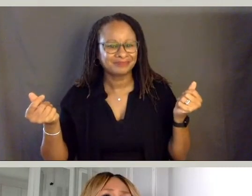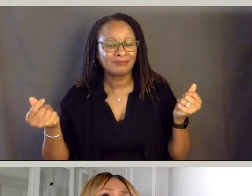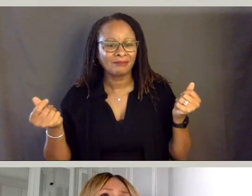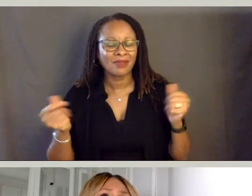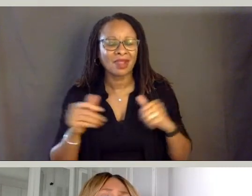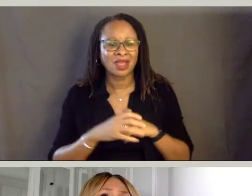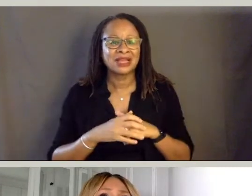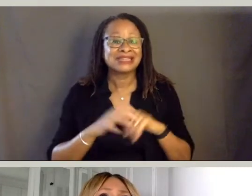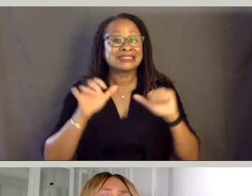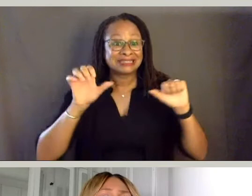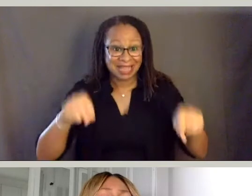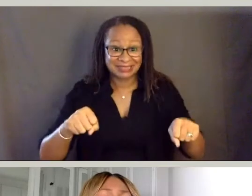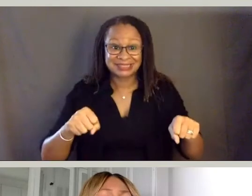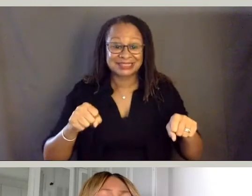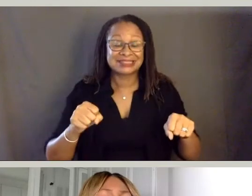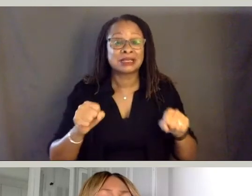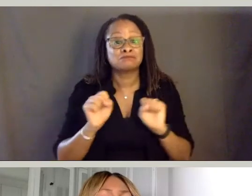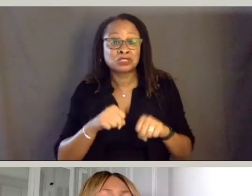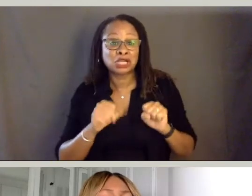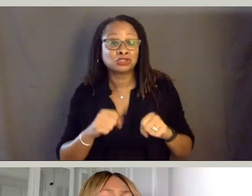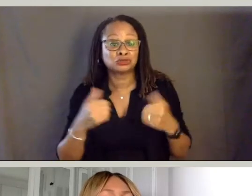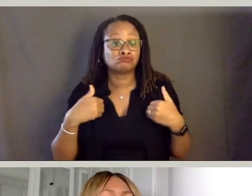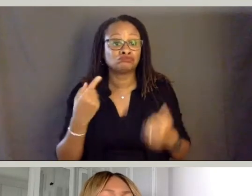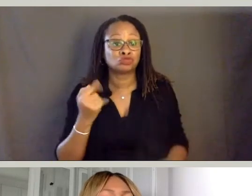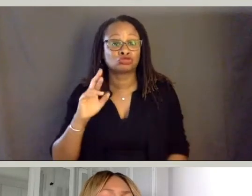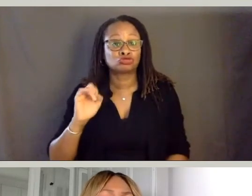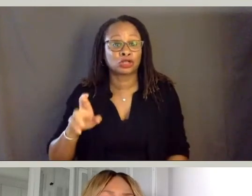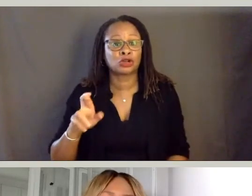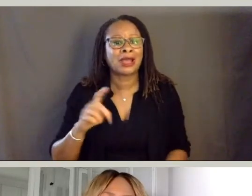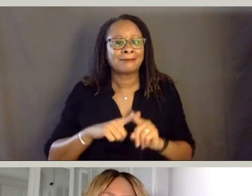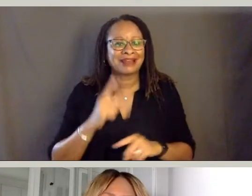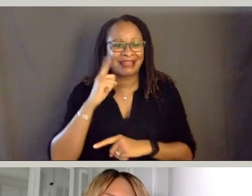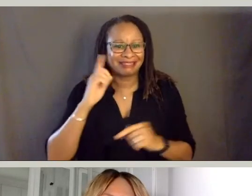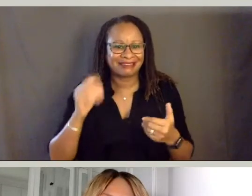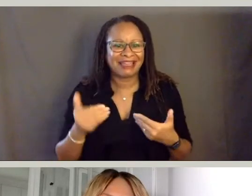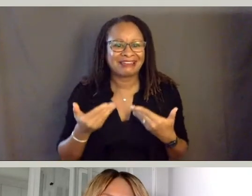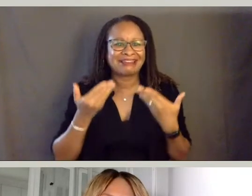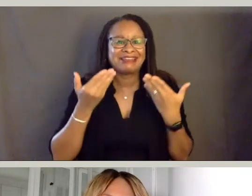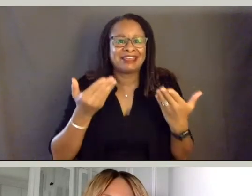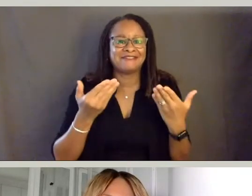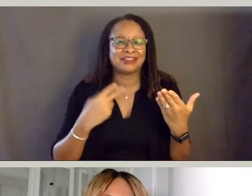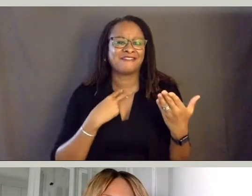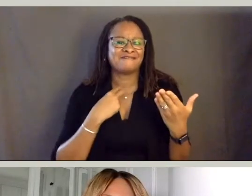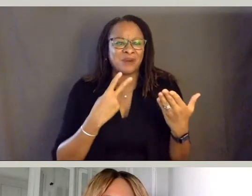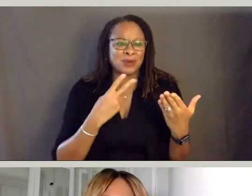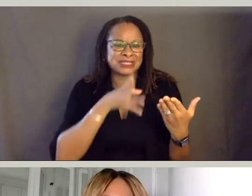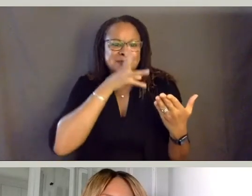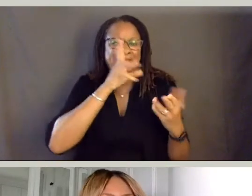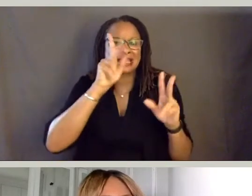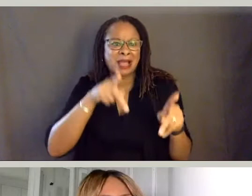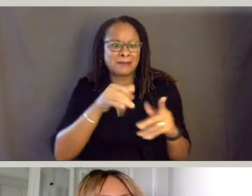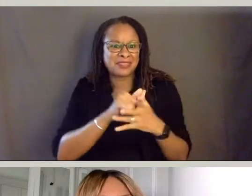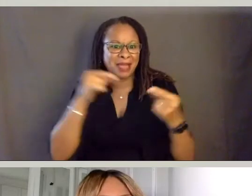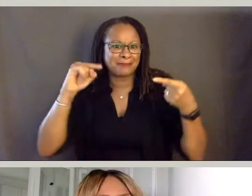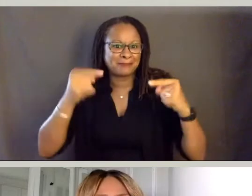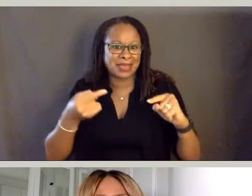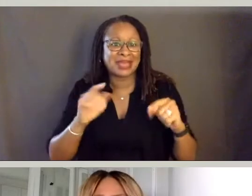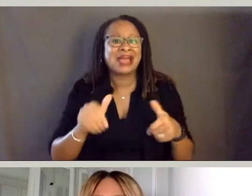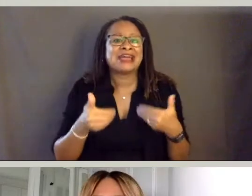Yes, it can be potentially triggering but I think giving voice to the pain, giving voice to the trauma, is part of the healing.